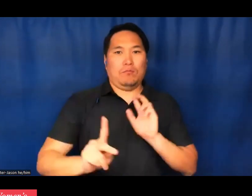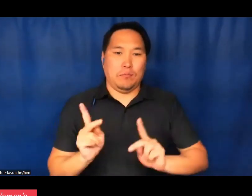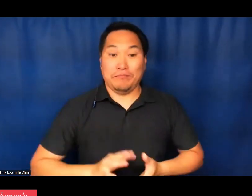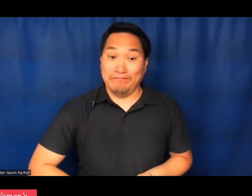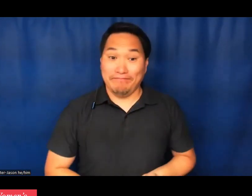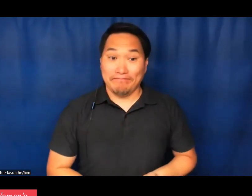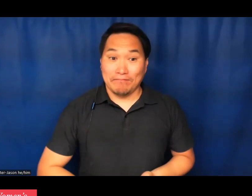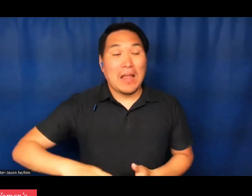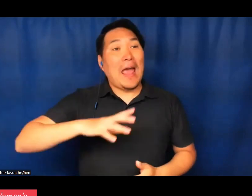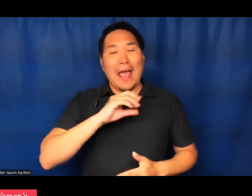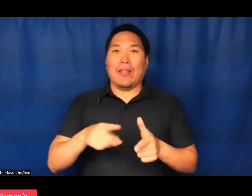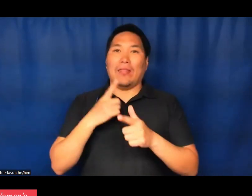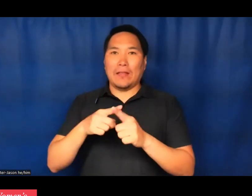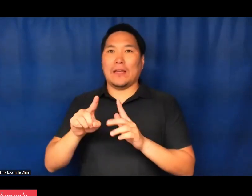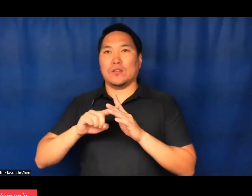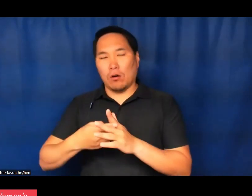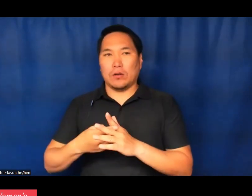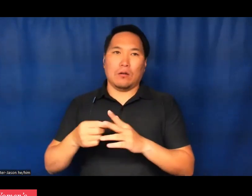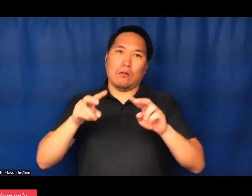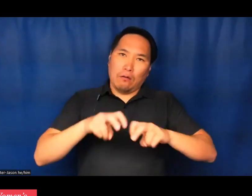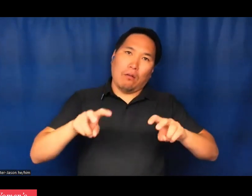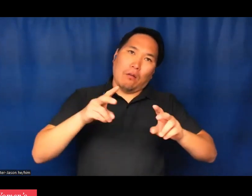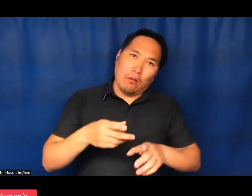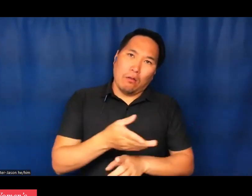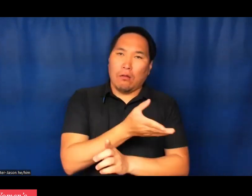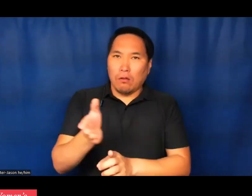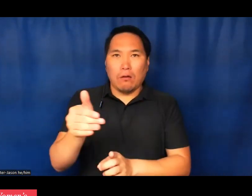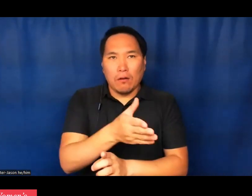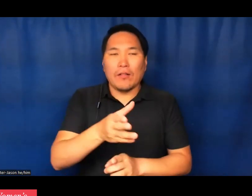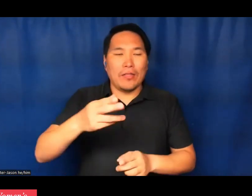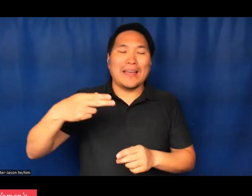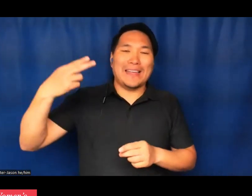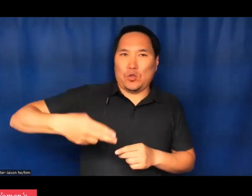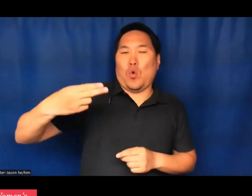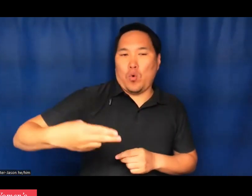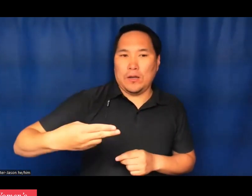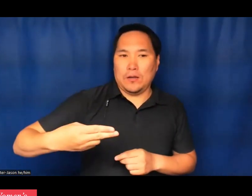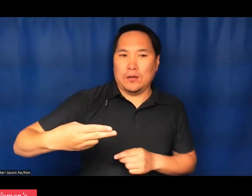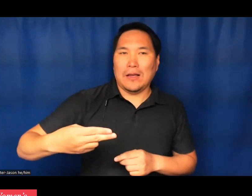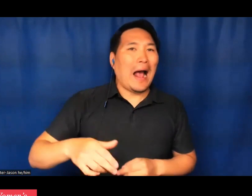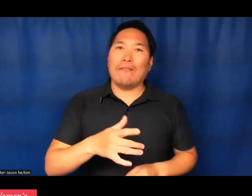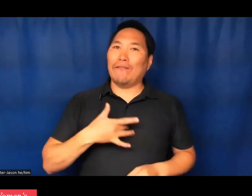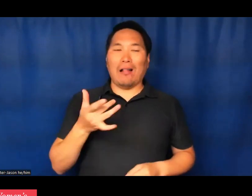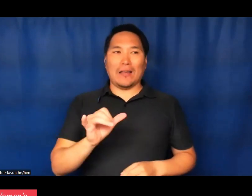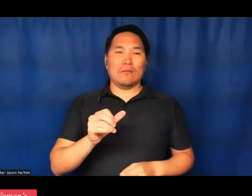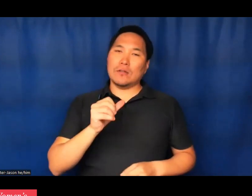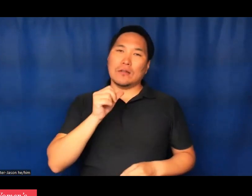majority took down the historical memory lane that was disingenuous at best.